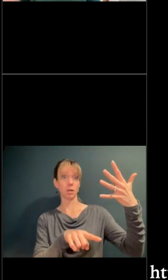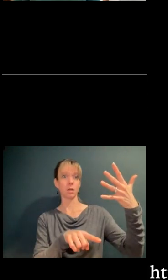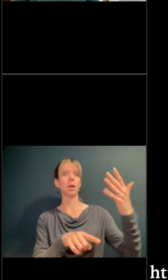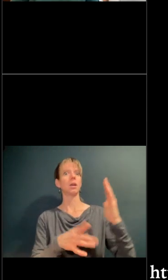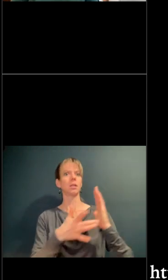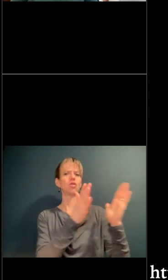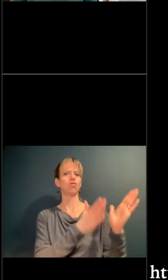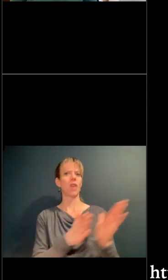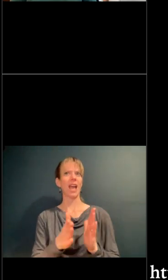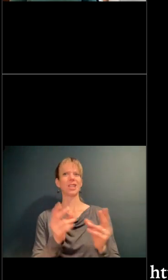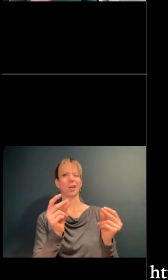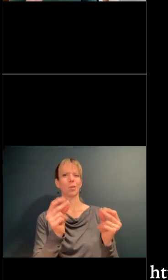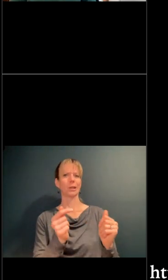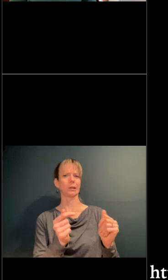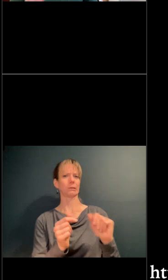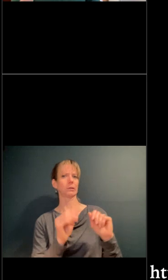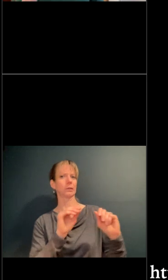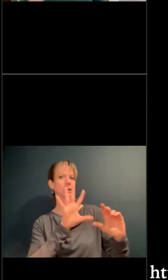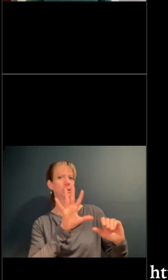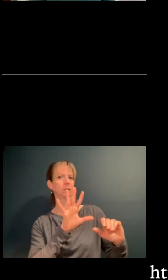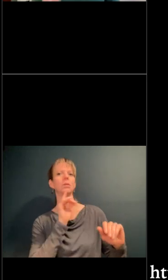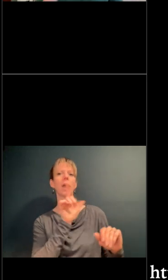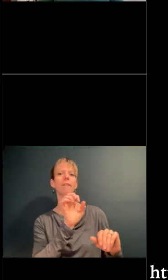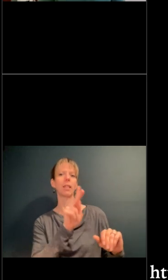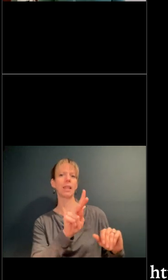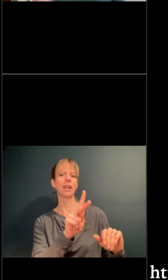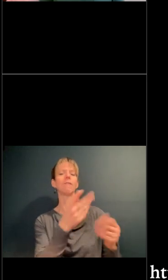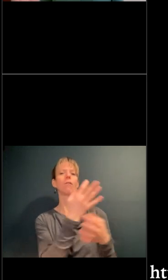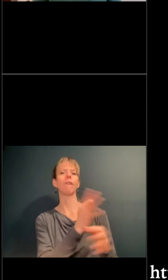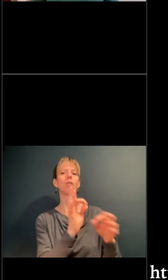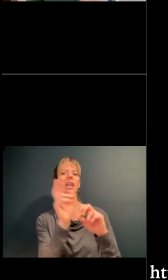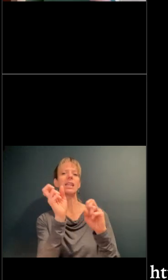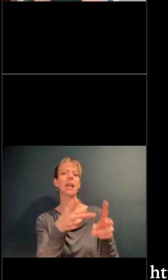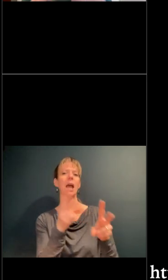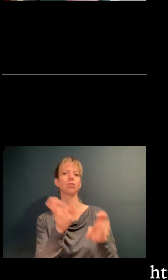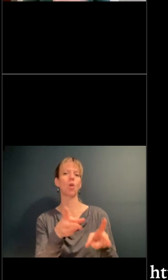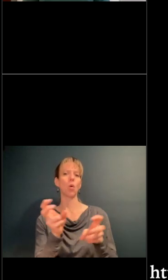put up on the screen, we have links to free, downloadable resources that guide you how to